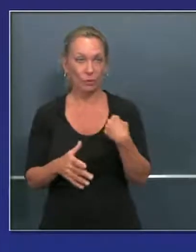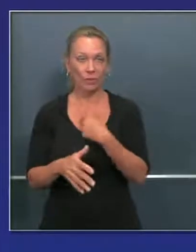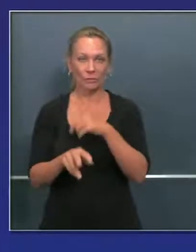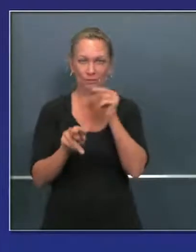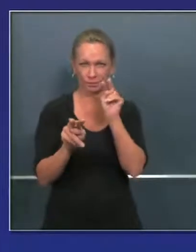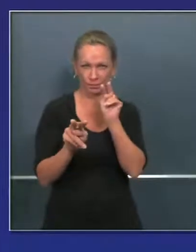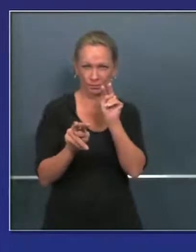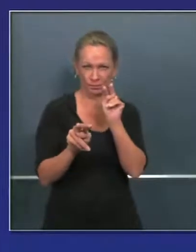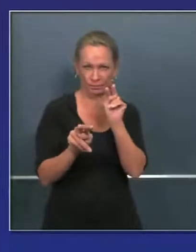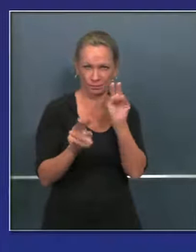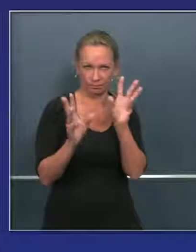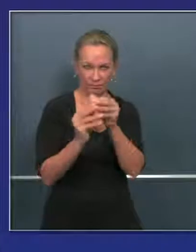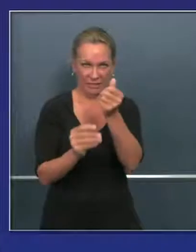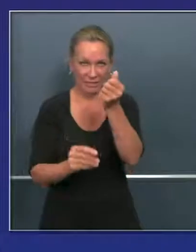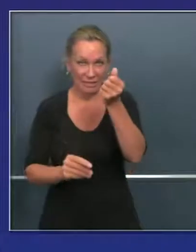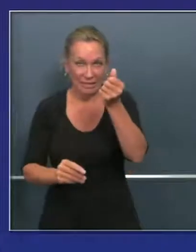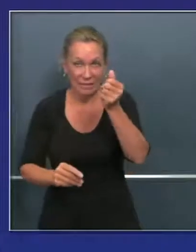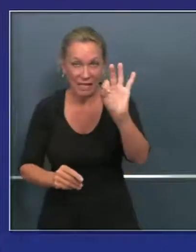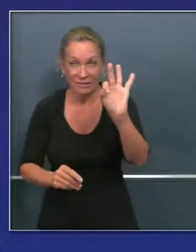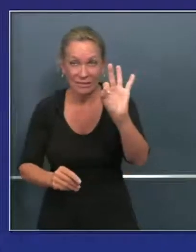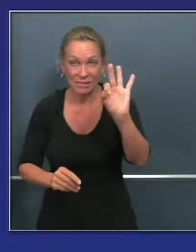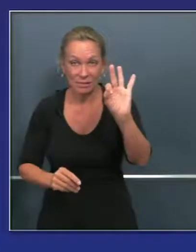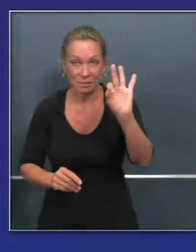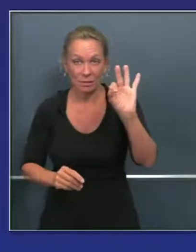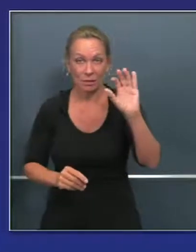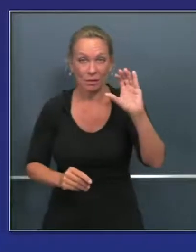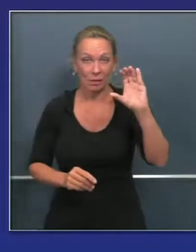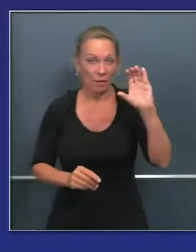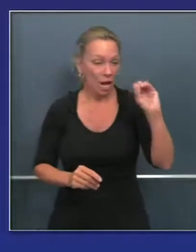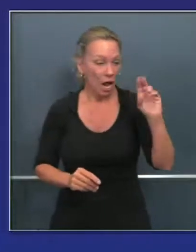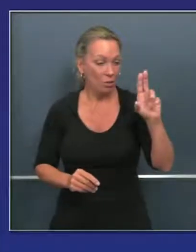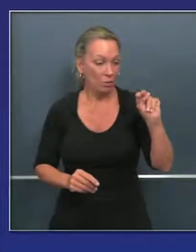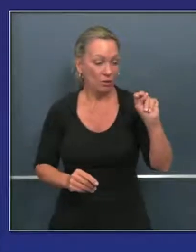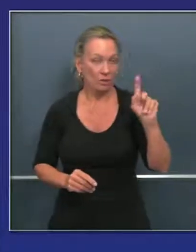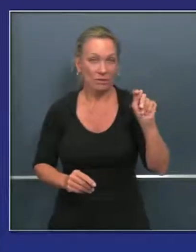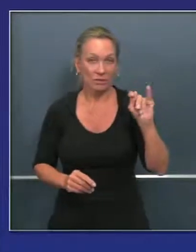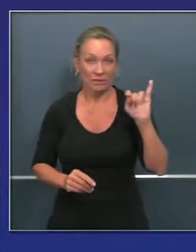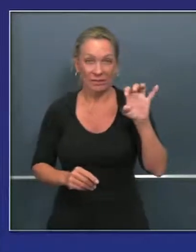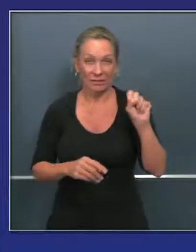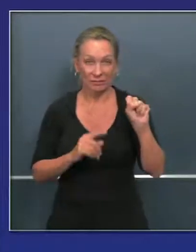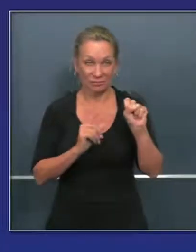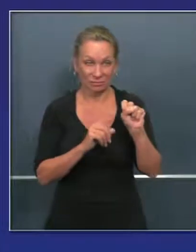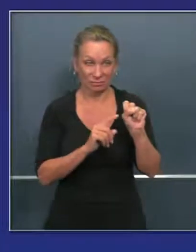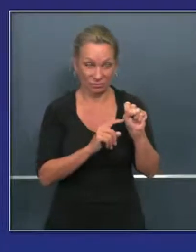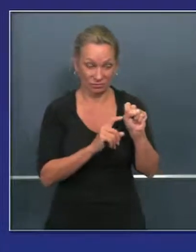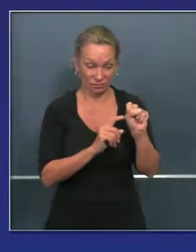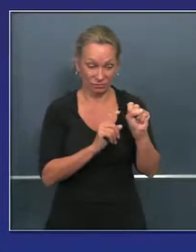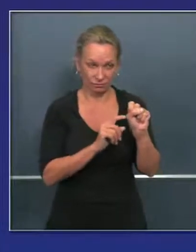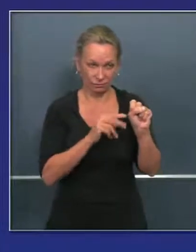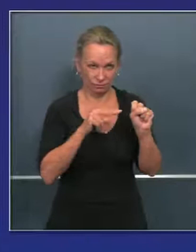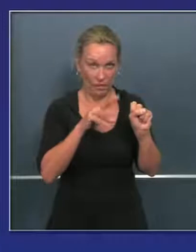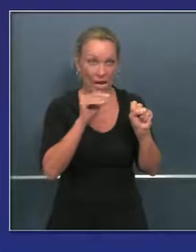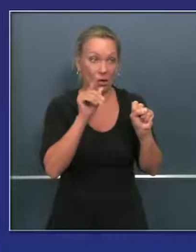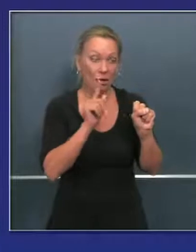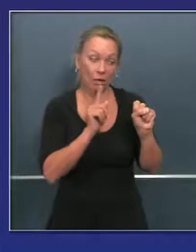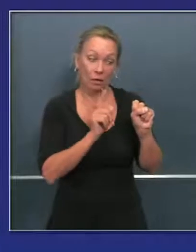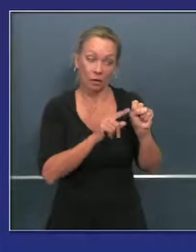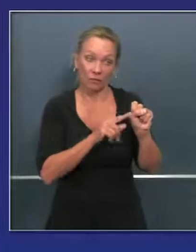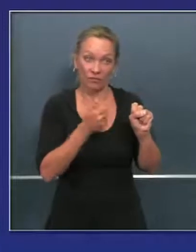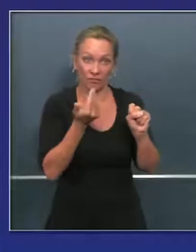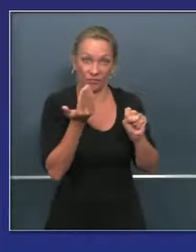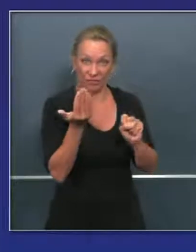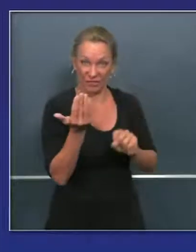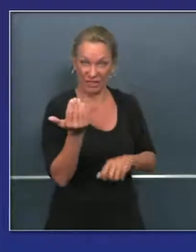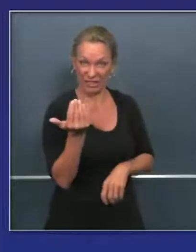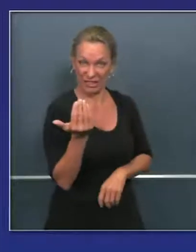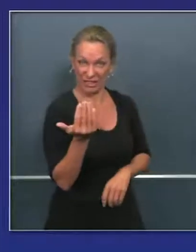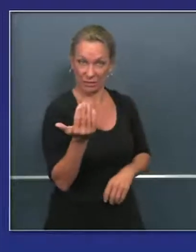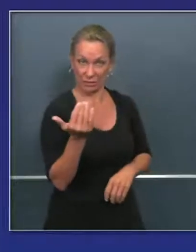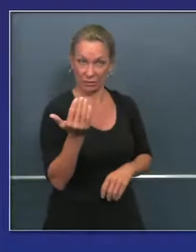were monitoring we added four more counties today we added Solano County we added Merced County we